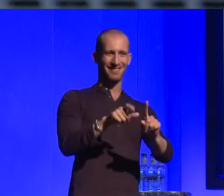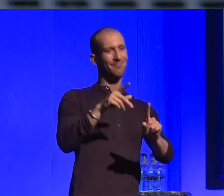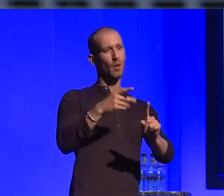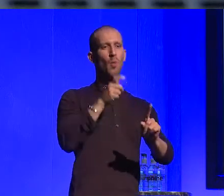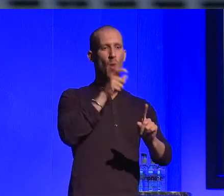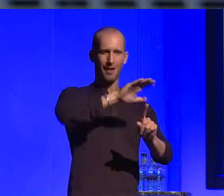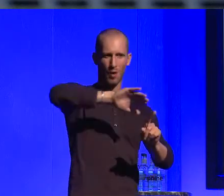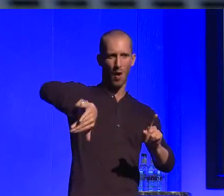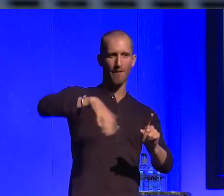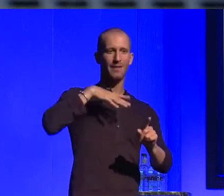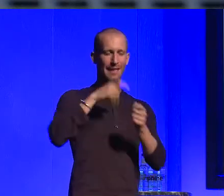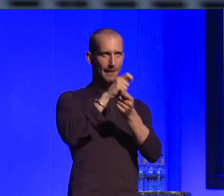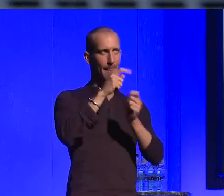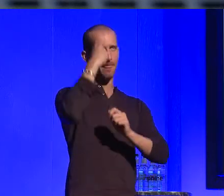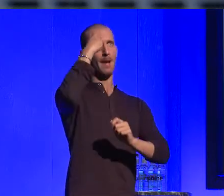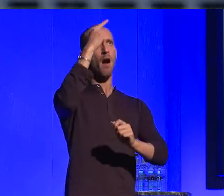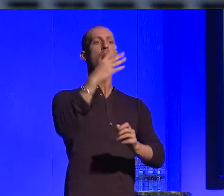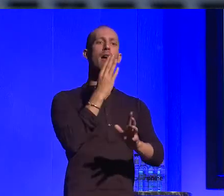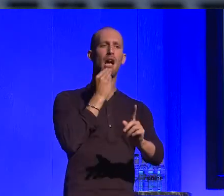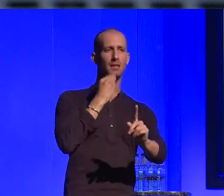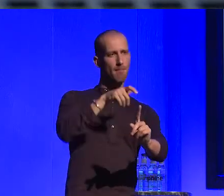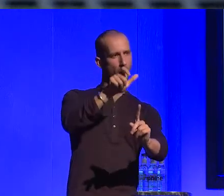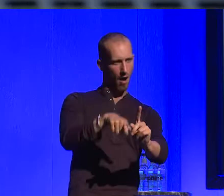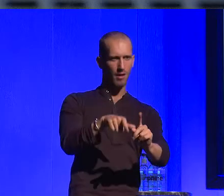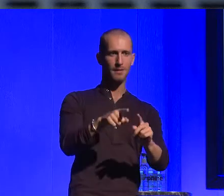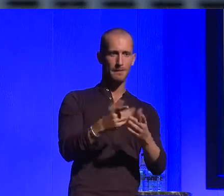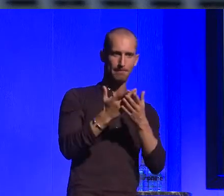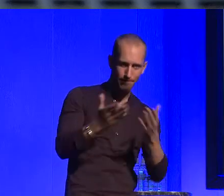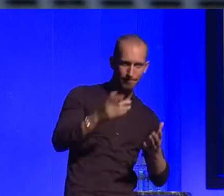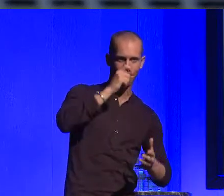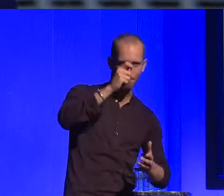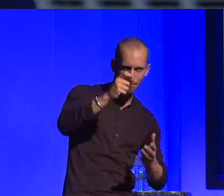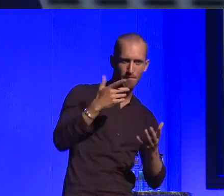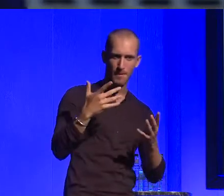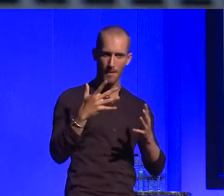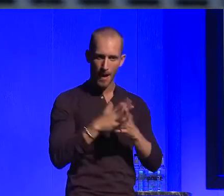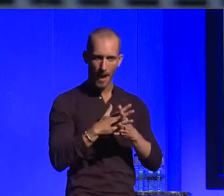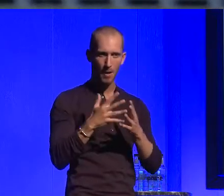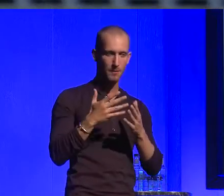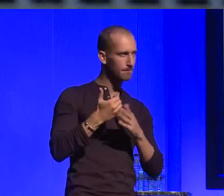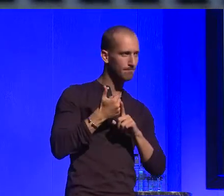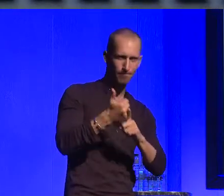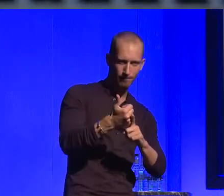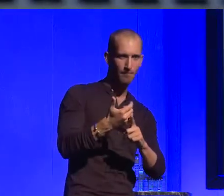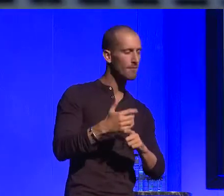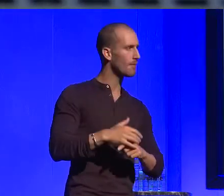helping the patient and the citizen to be genuinely at the heart of the way decisions are taken.